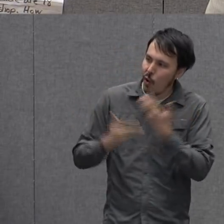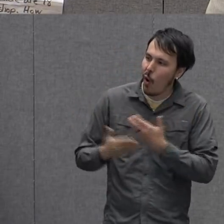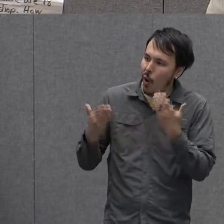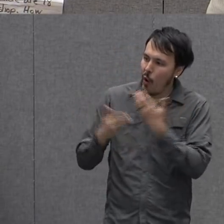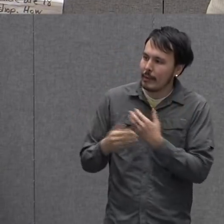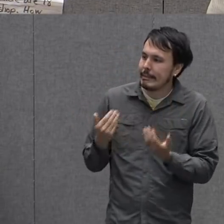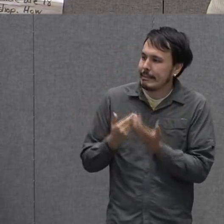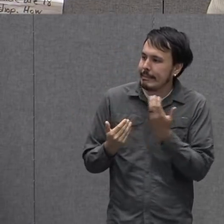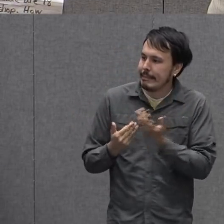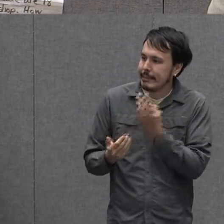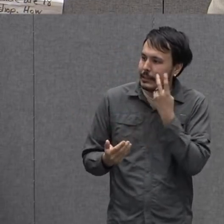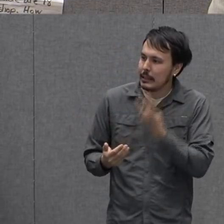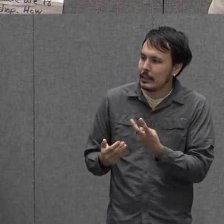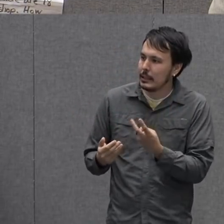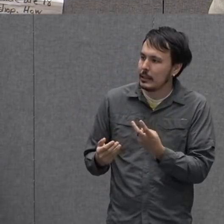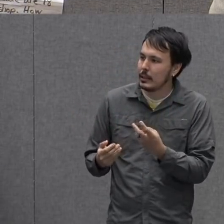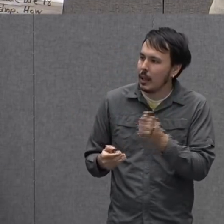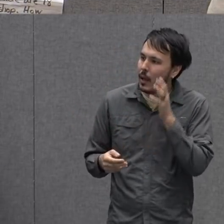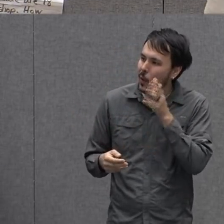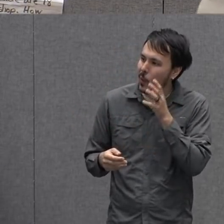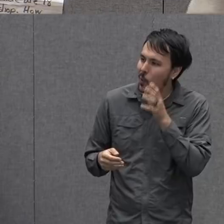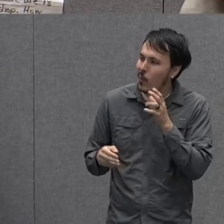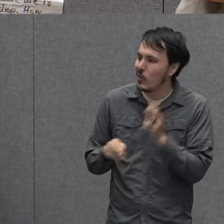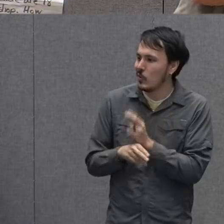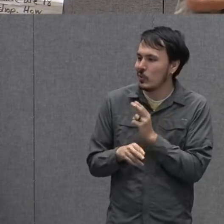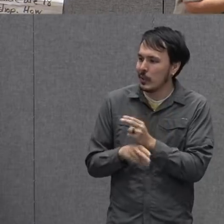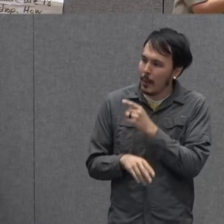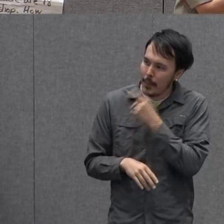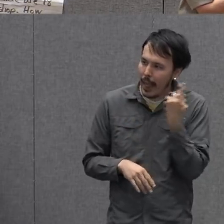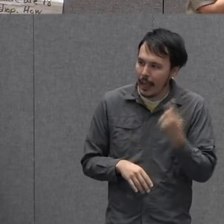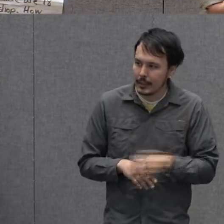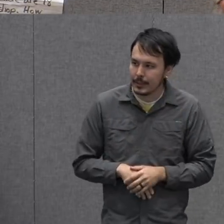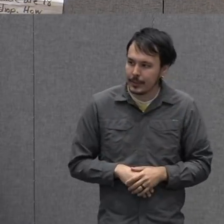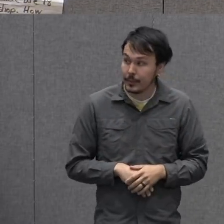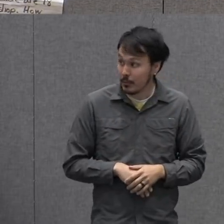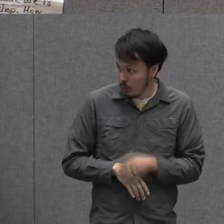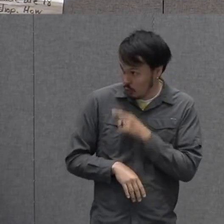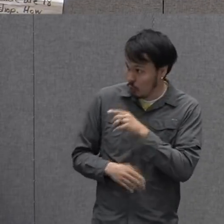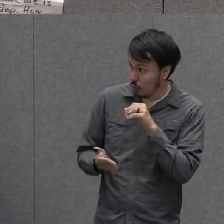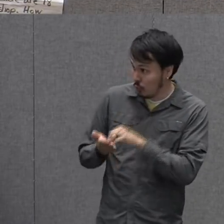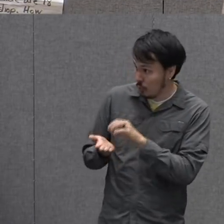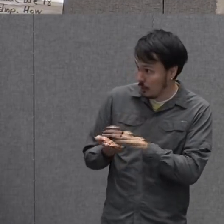over with a black, okay. So you put a five in there.